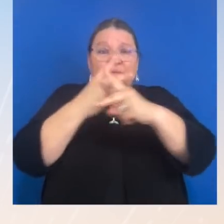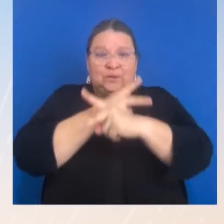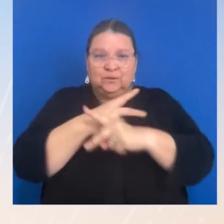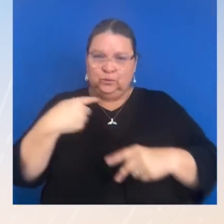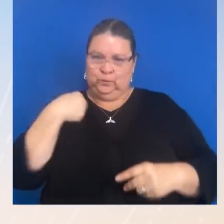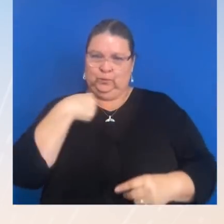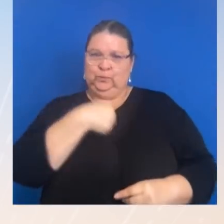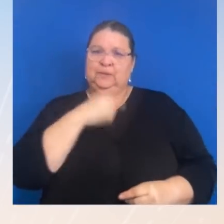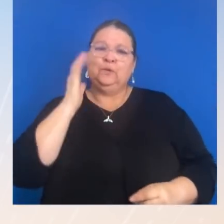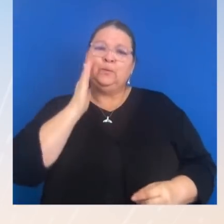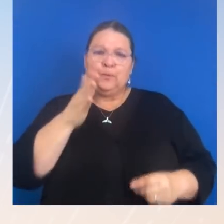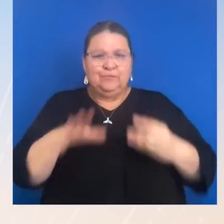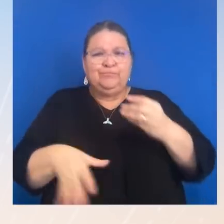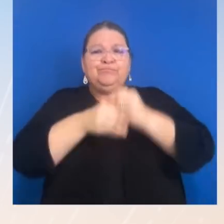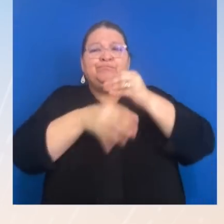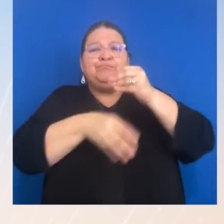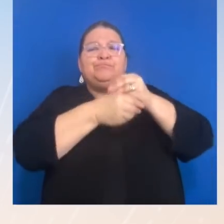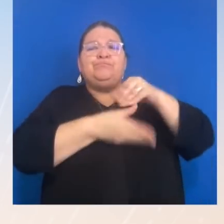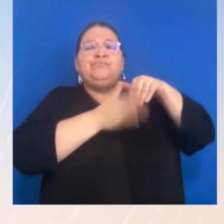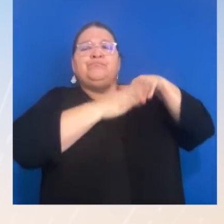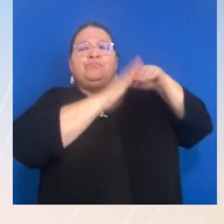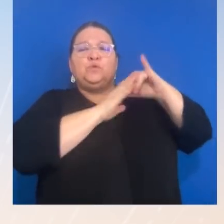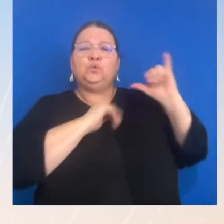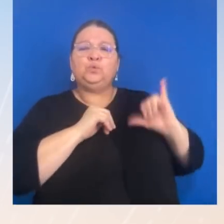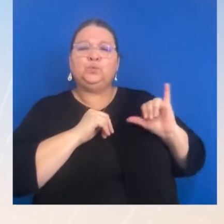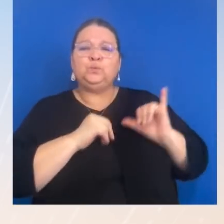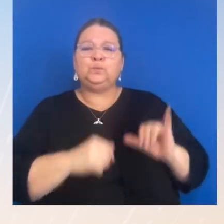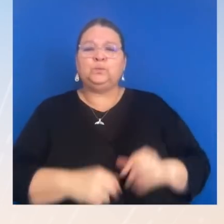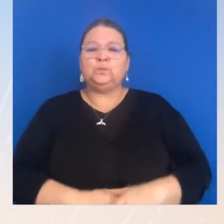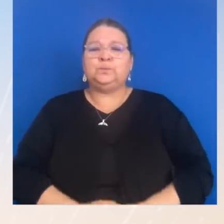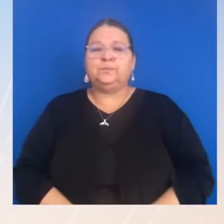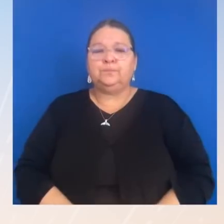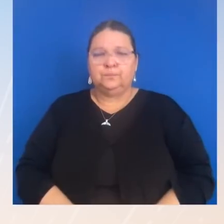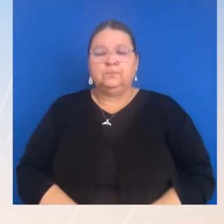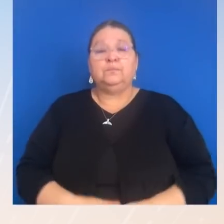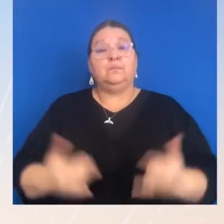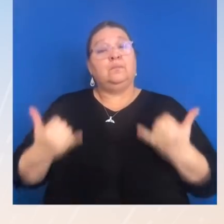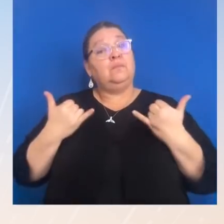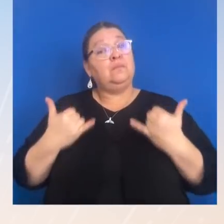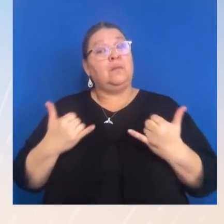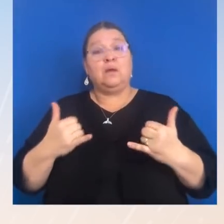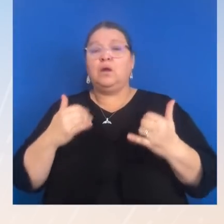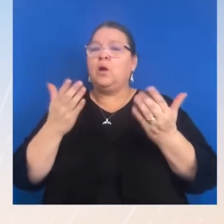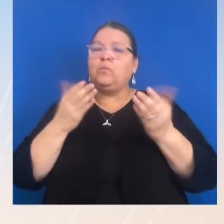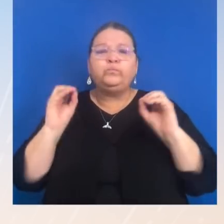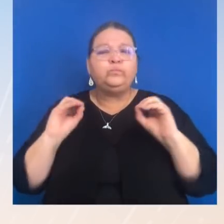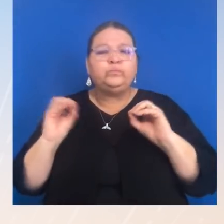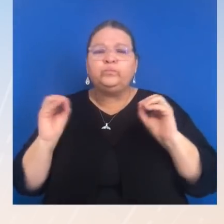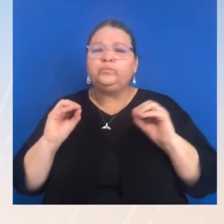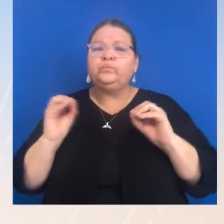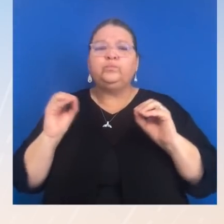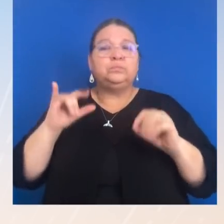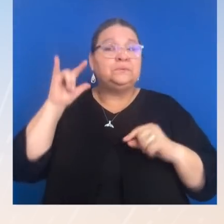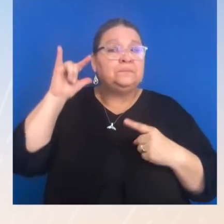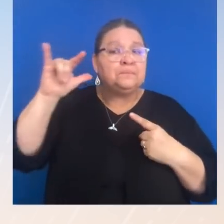on supplying combat aircraft to Ukraine right now -- the transfer of MiGs. We heard from the Pentagon -- your colleague there, John Kirby, said it was "high risk."